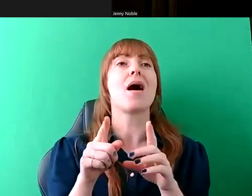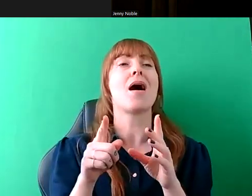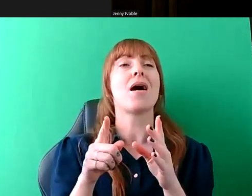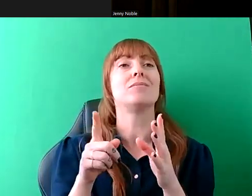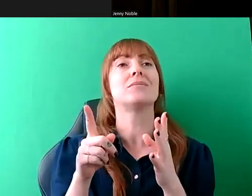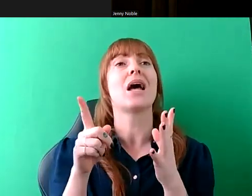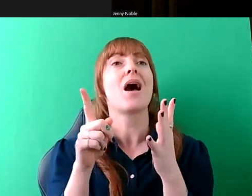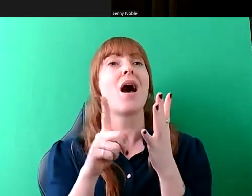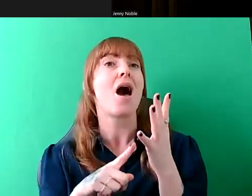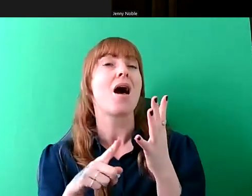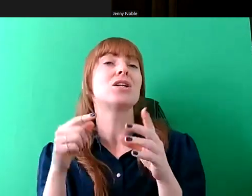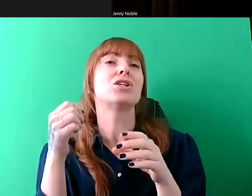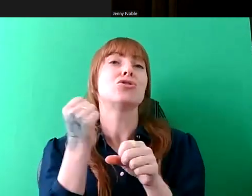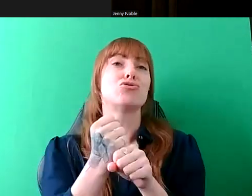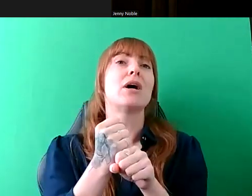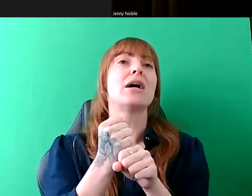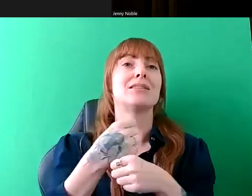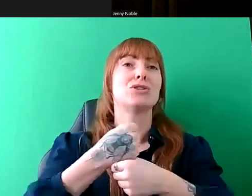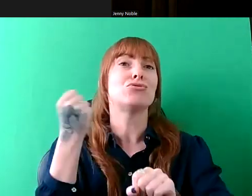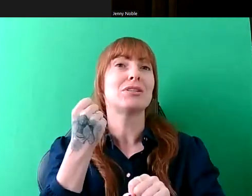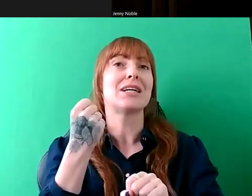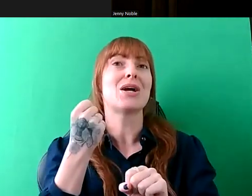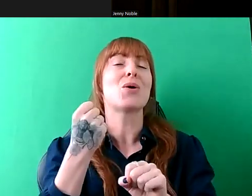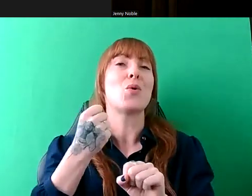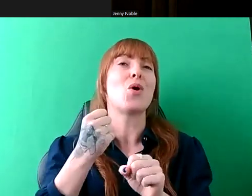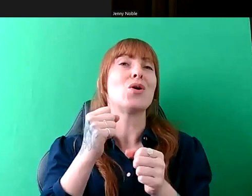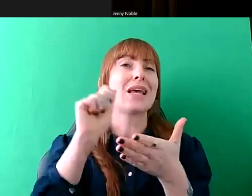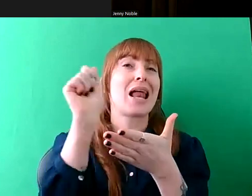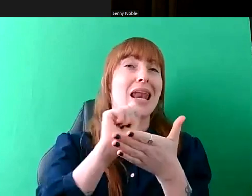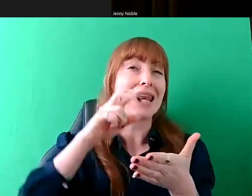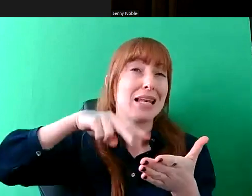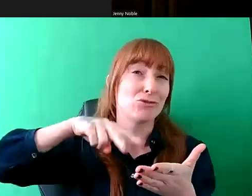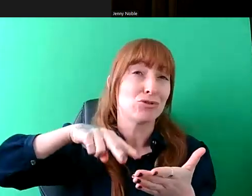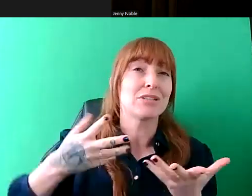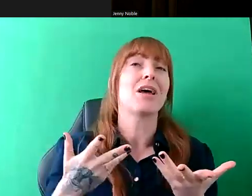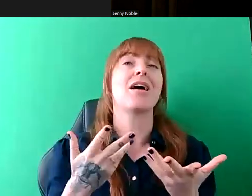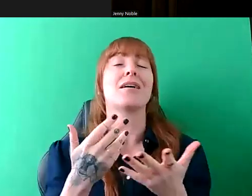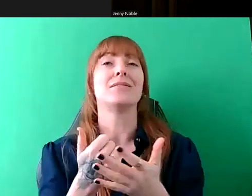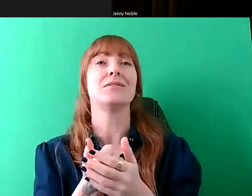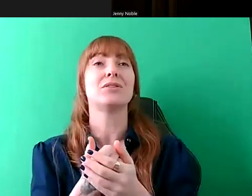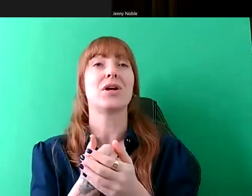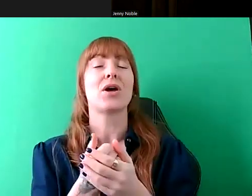Literature, so actually working in a building full of books, but with museum and archive collections